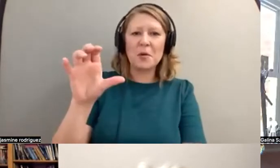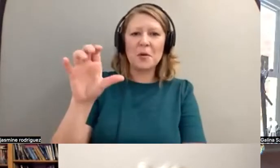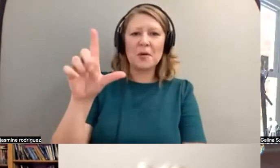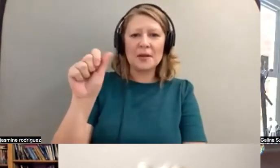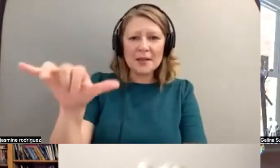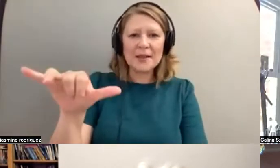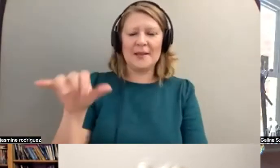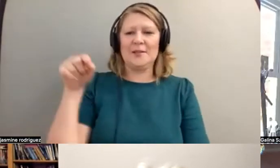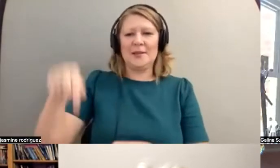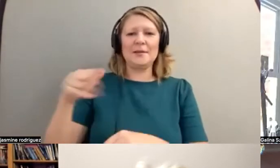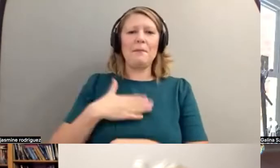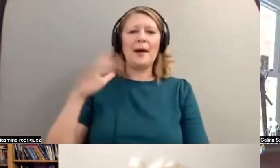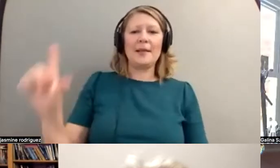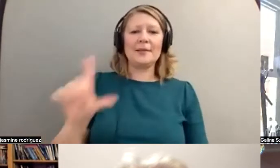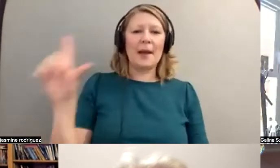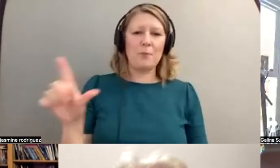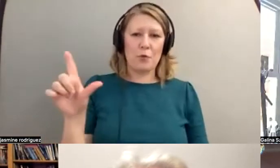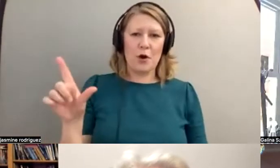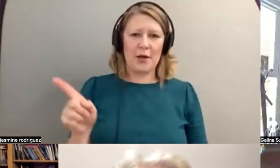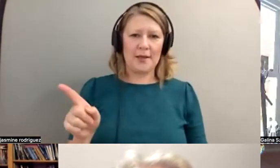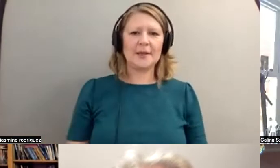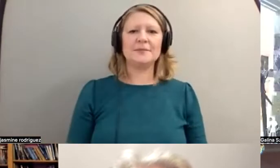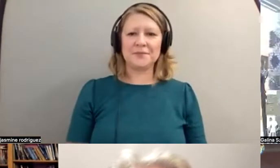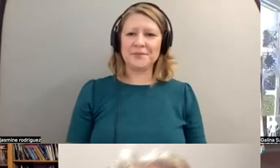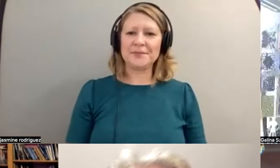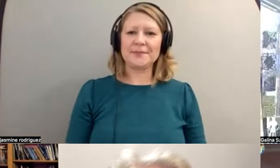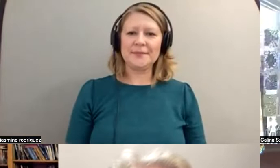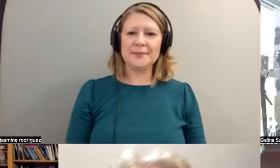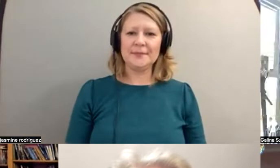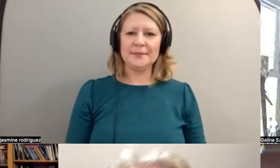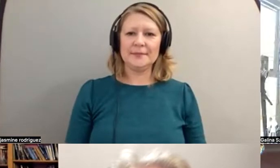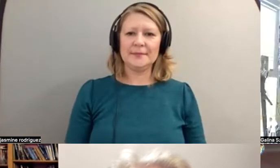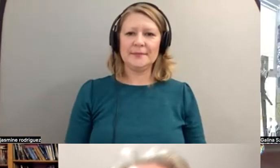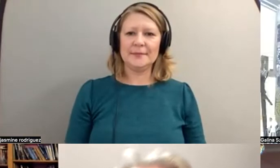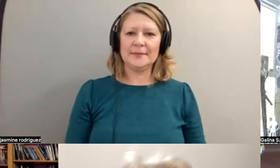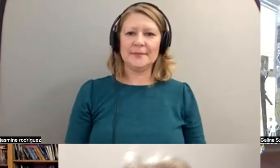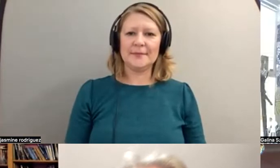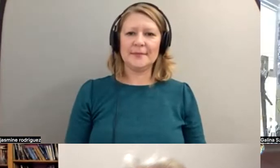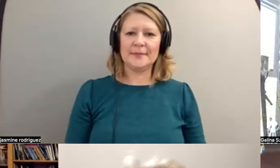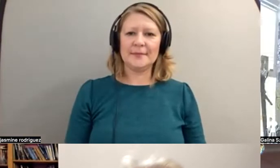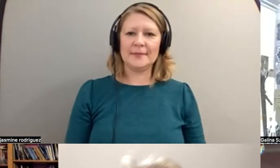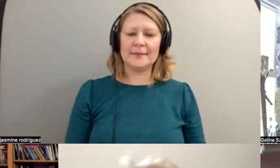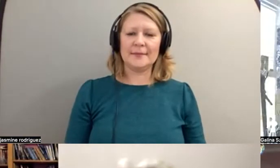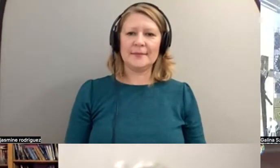uh, on the wall. So this is library of the clay patterns that I make,